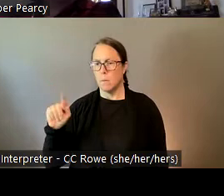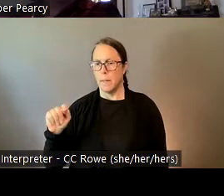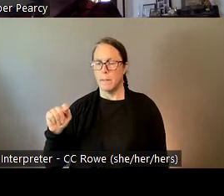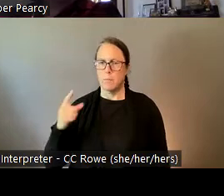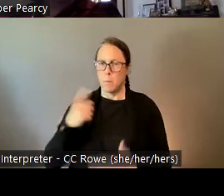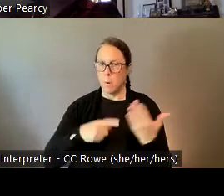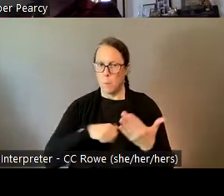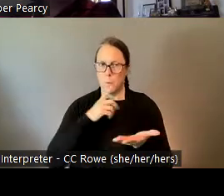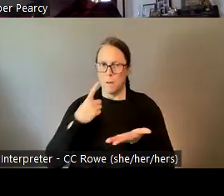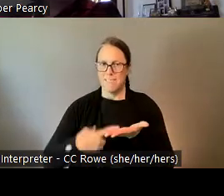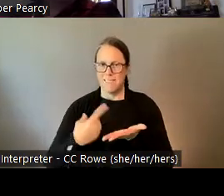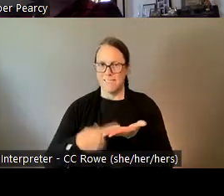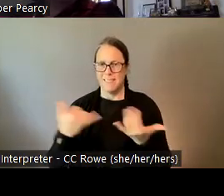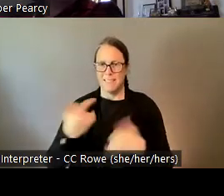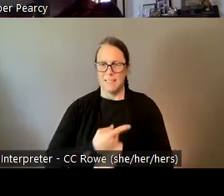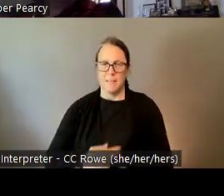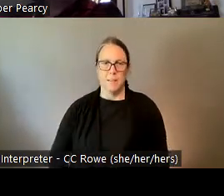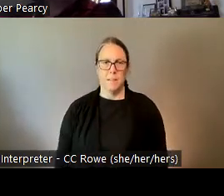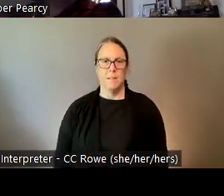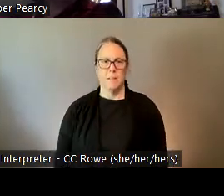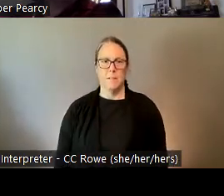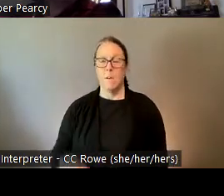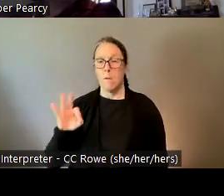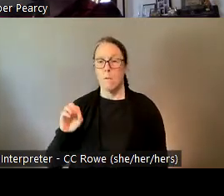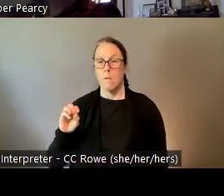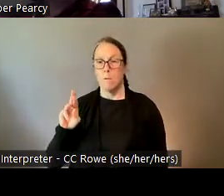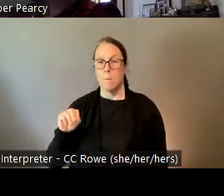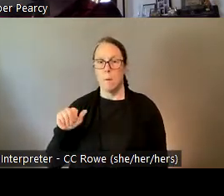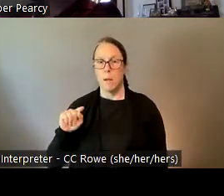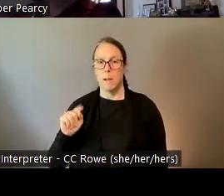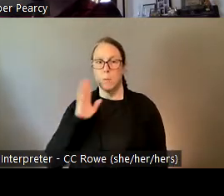So those formats will be Microsoft Word documents,